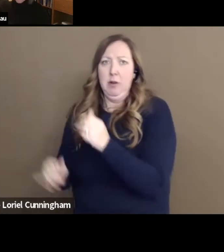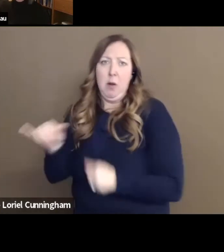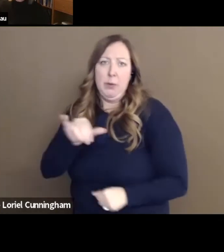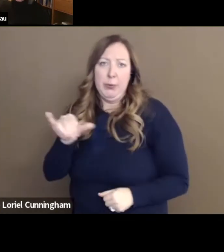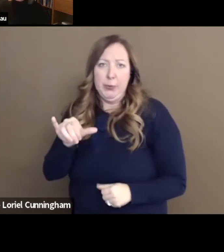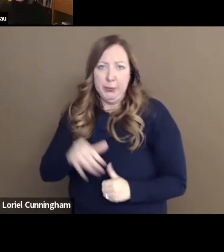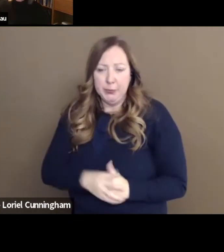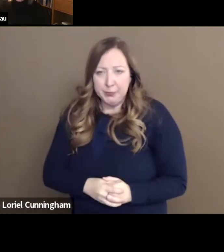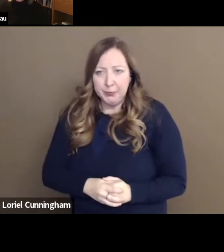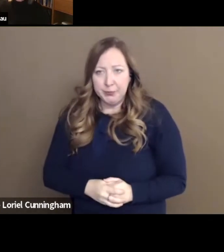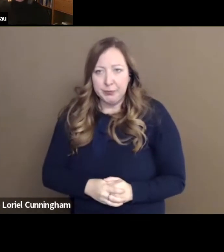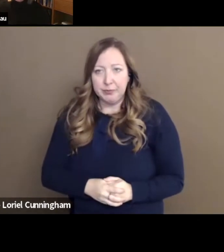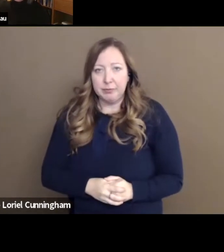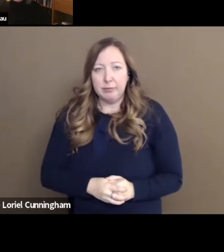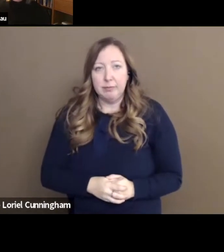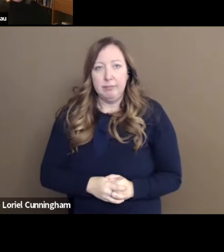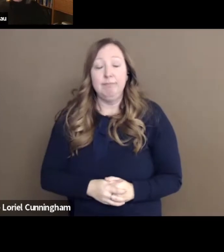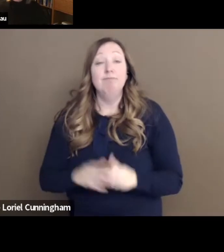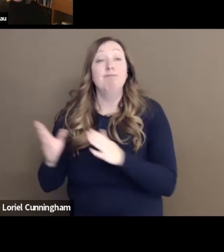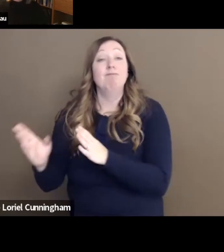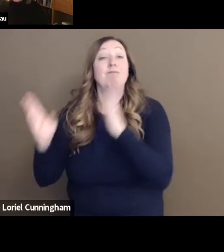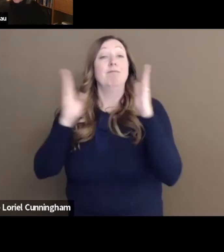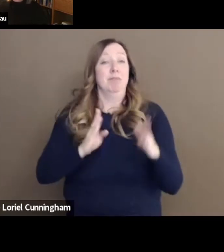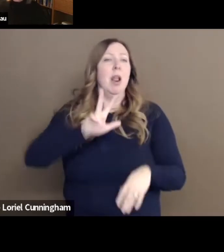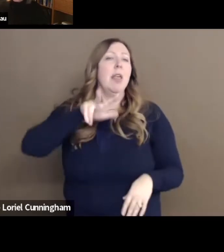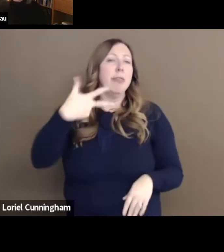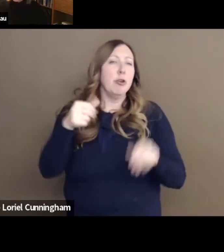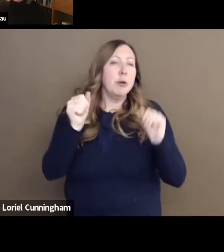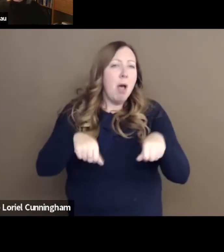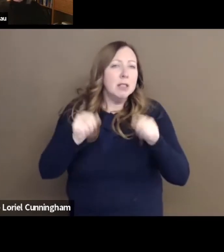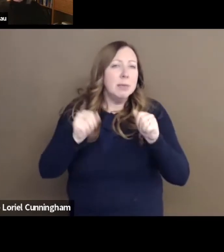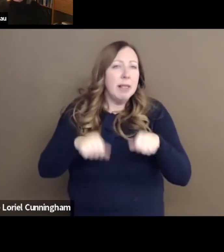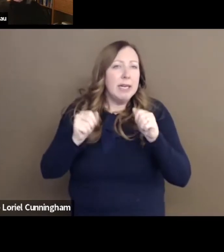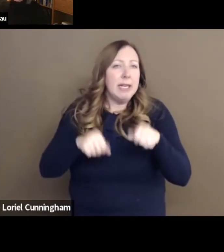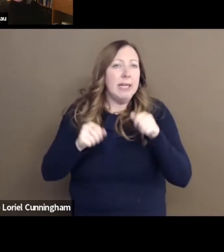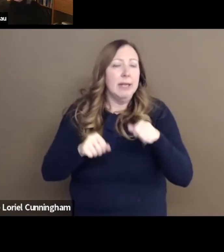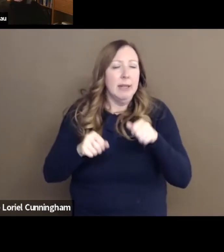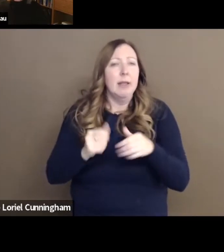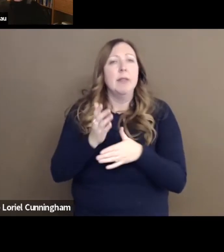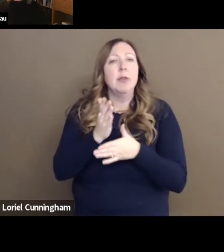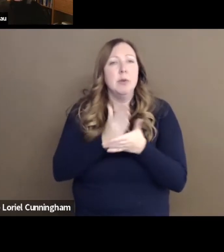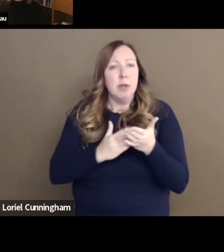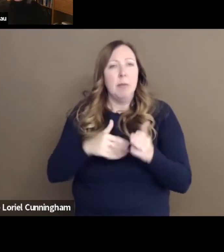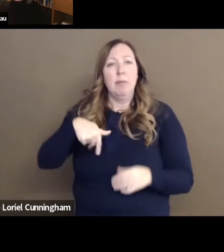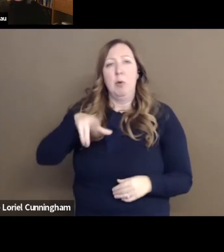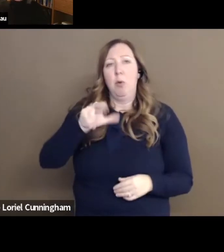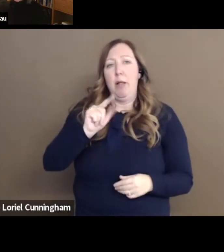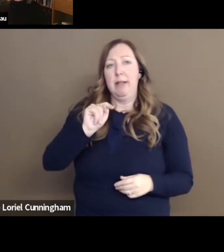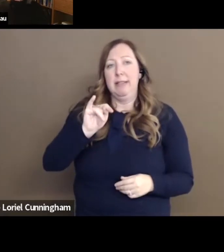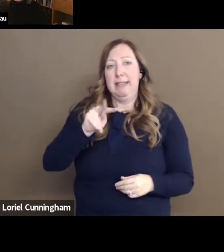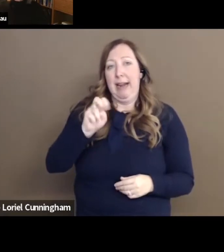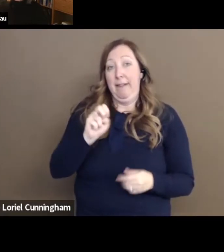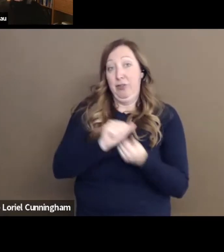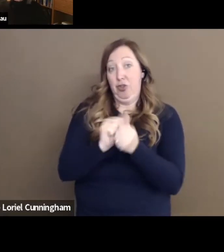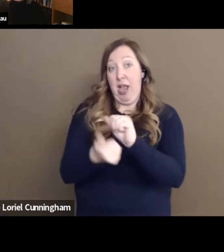and finally the third possibility is that there's qualitative change